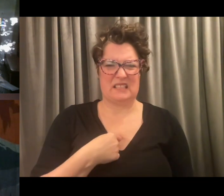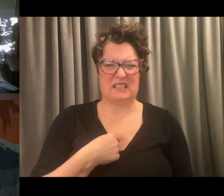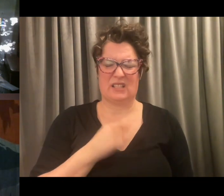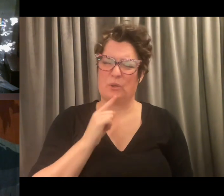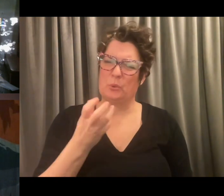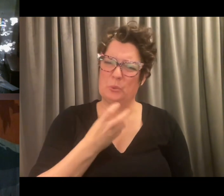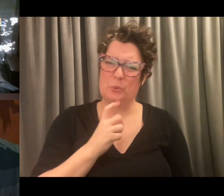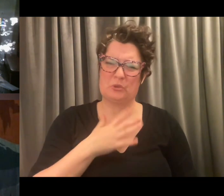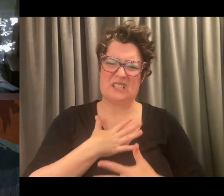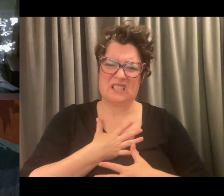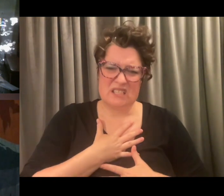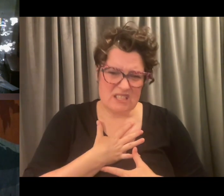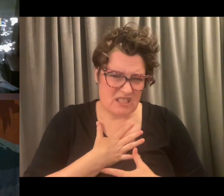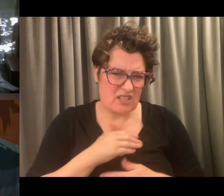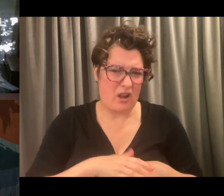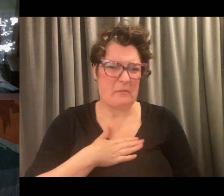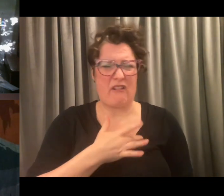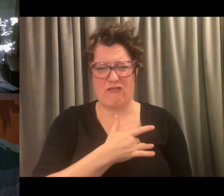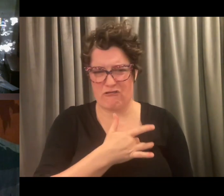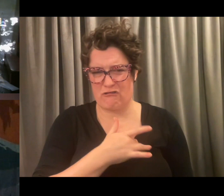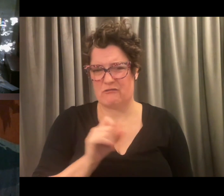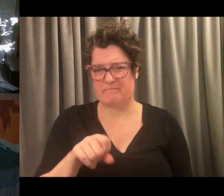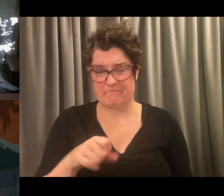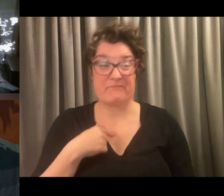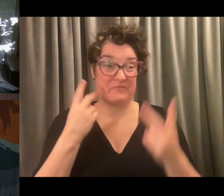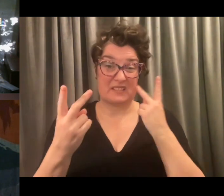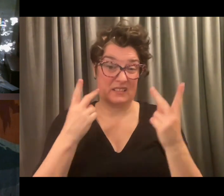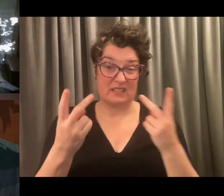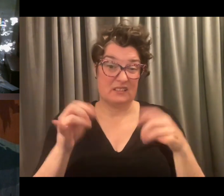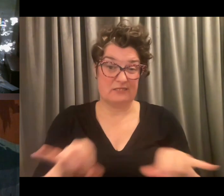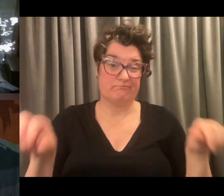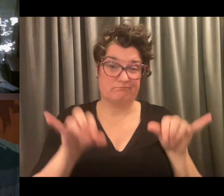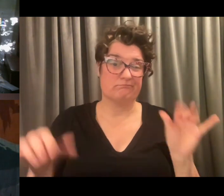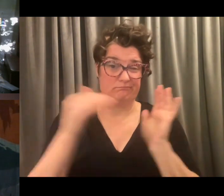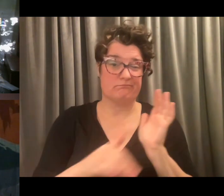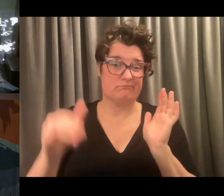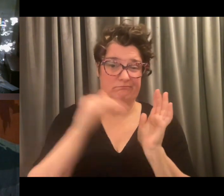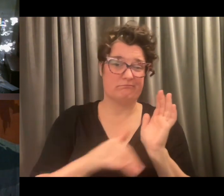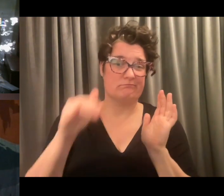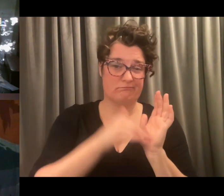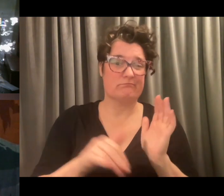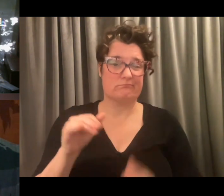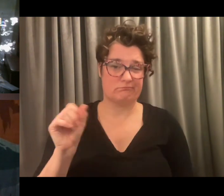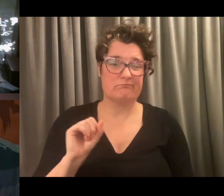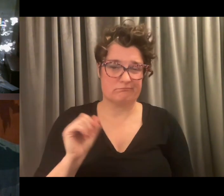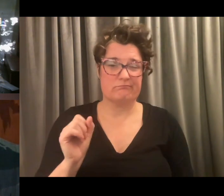And I've seen it over and over again in a lot of places. Um, and it's hard, Nomy: Yeah Never: it's really hard and I don't have an answer, but